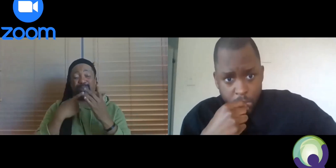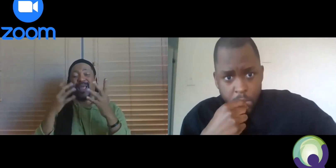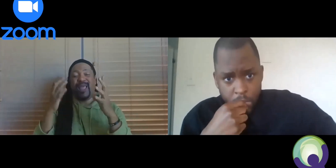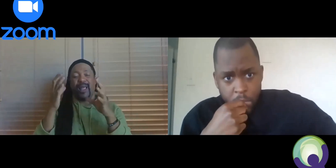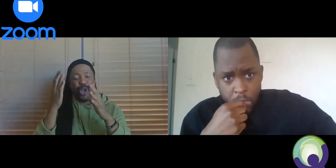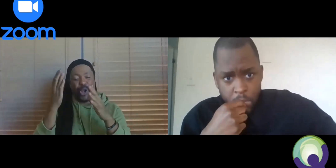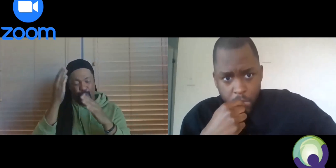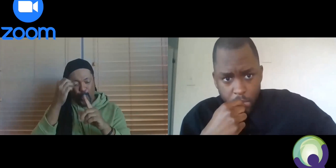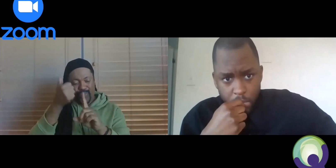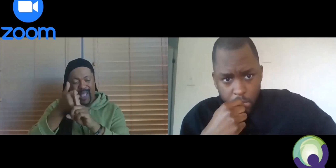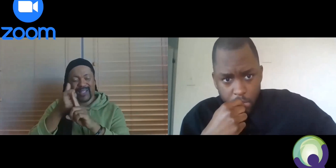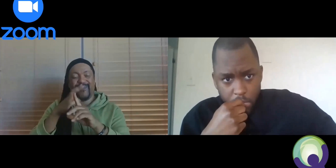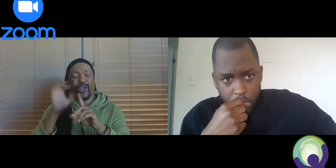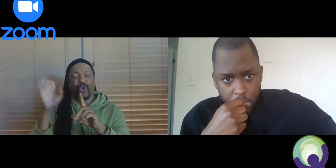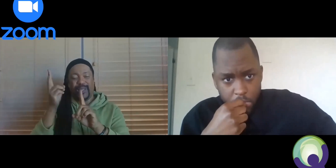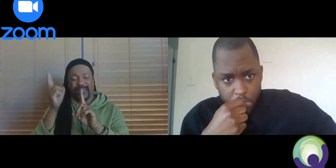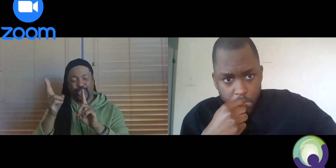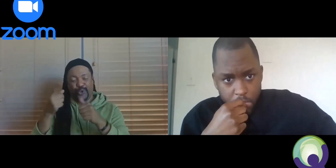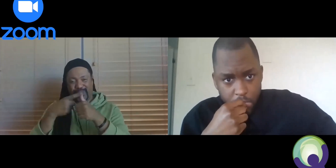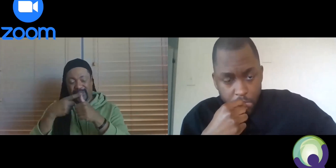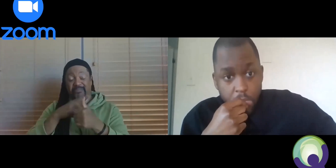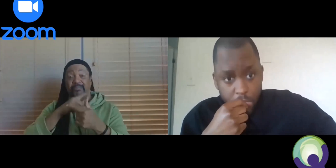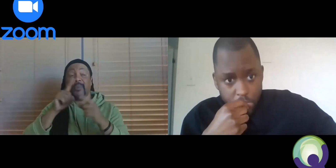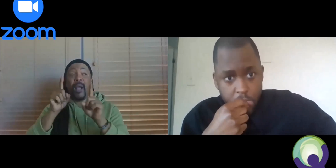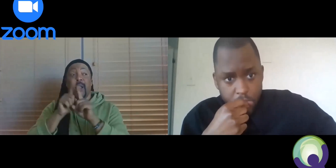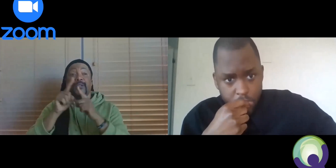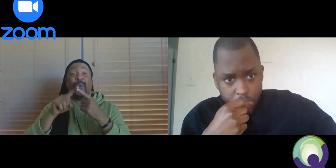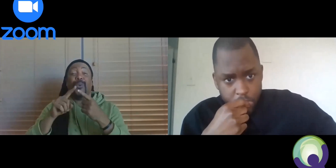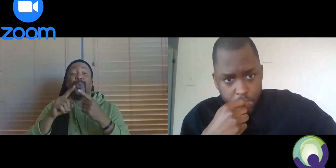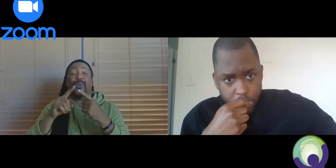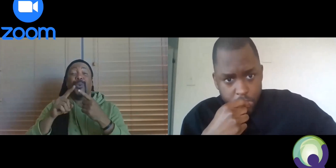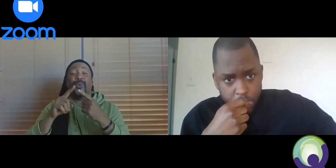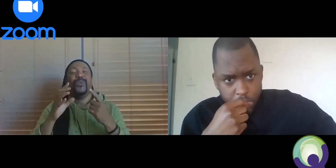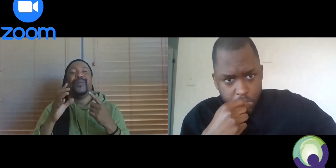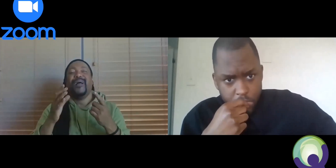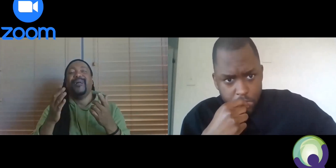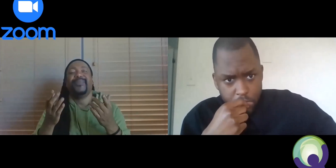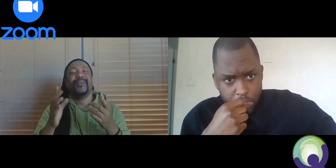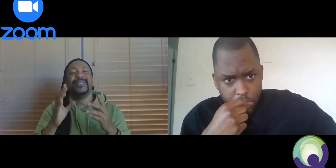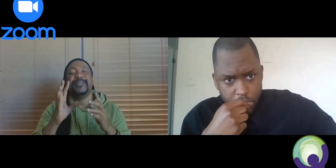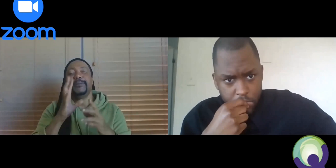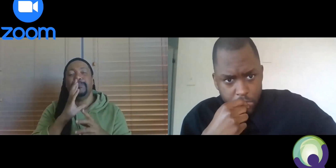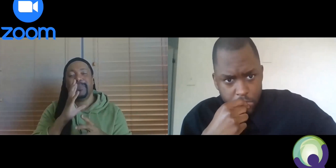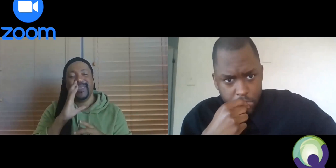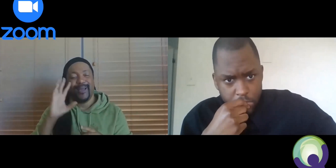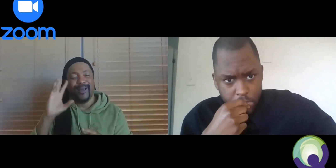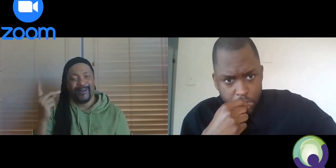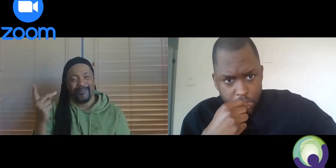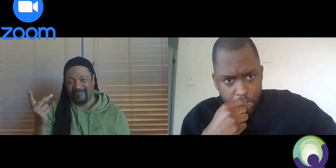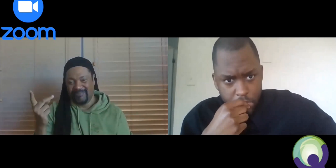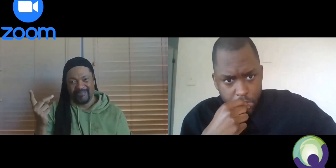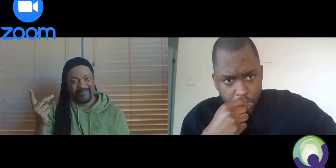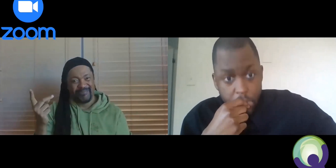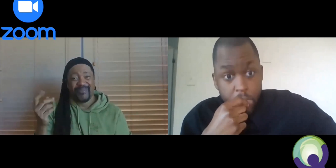First thing is know yourself and your history, second thing is speak up.